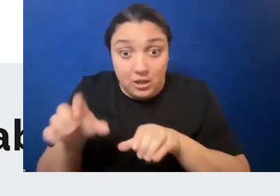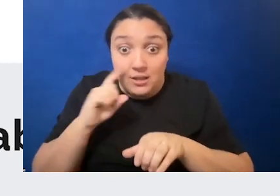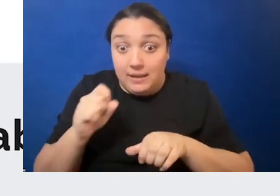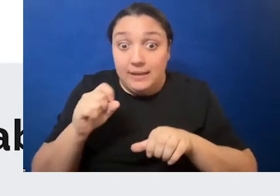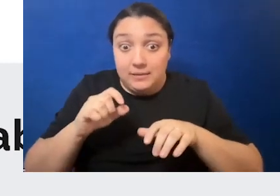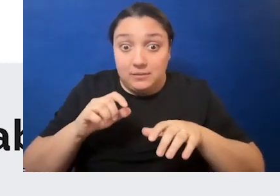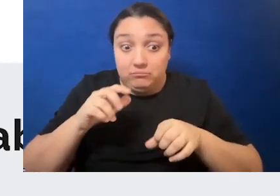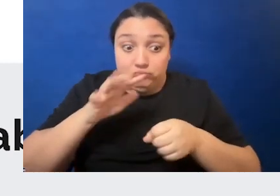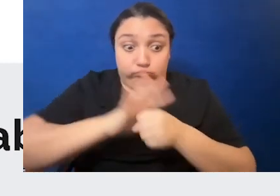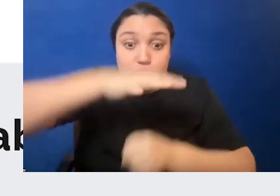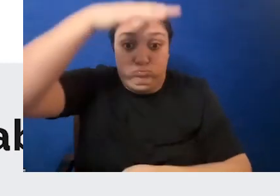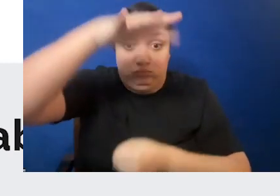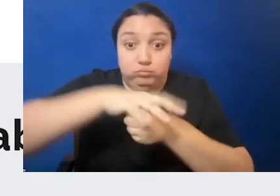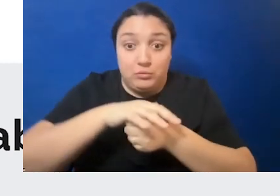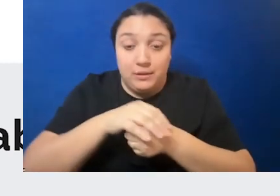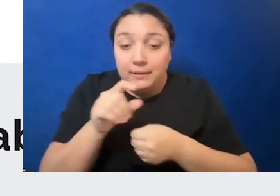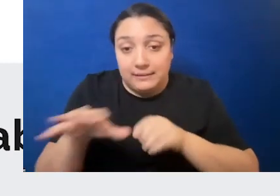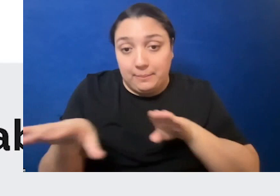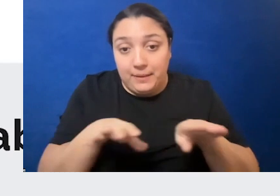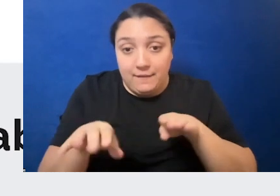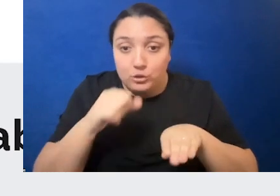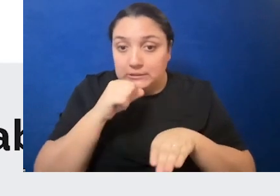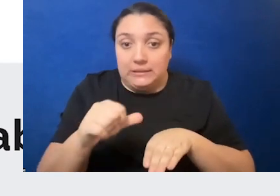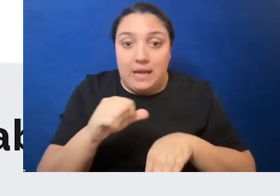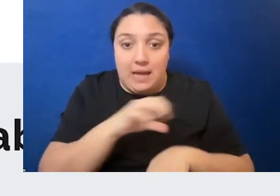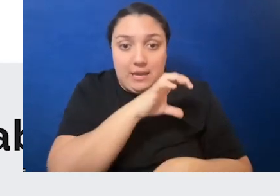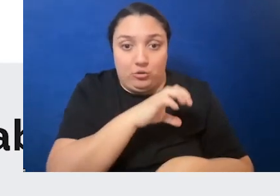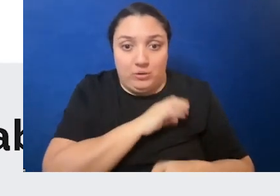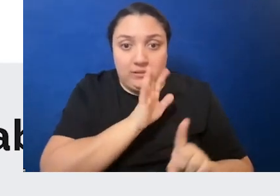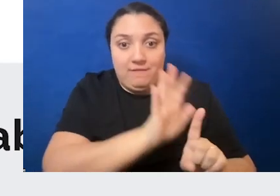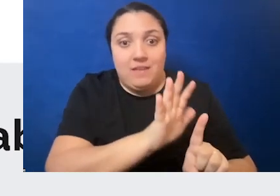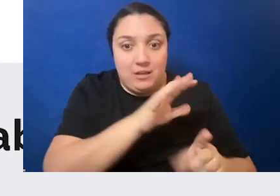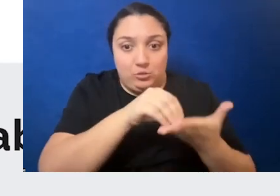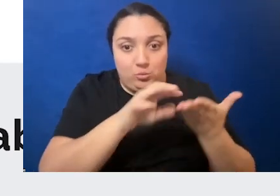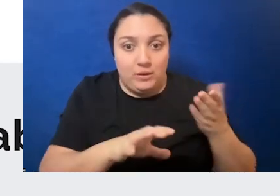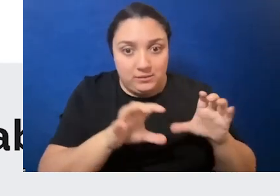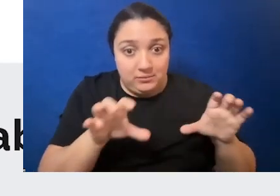DOES. IT IS ACTING OUT AND BEHAVIOR THAT IS NOT CHARACTERISTIC OF